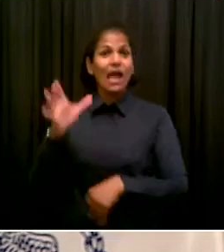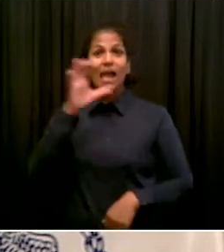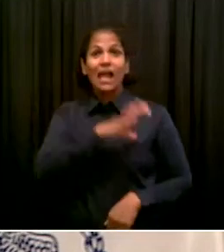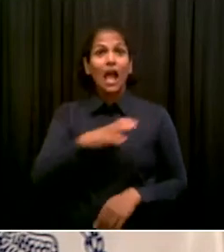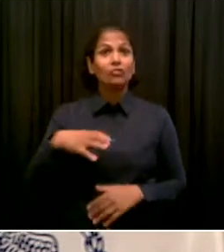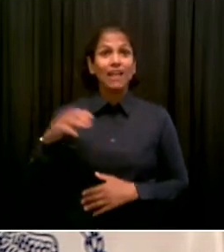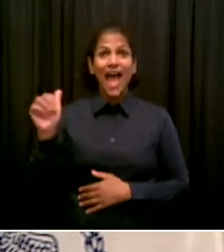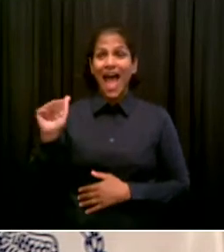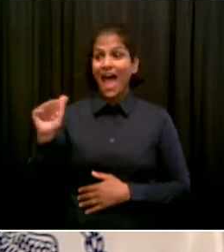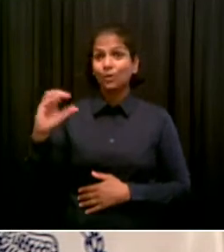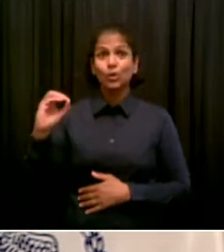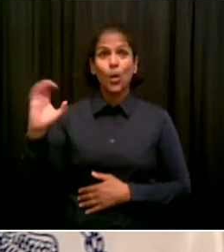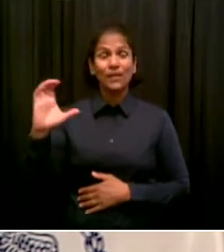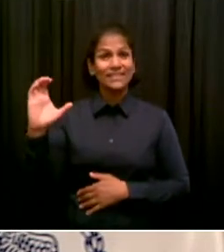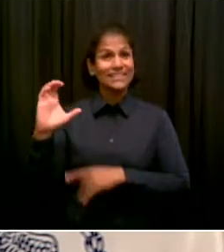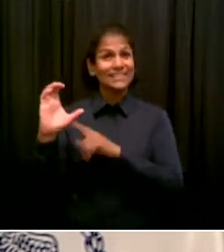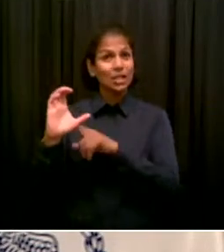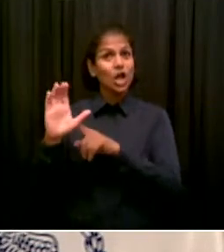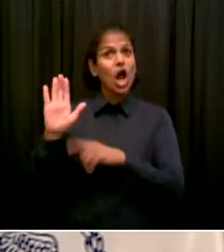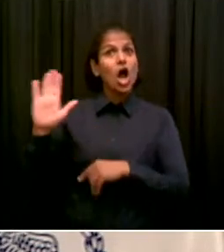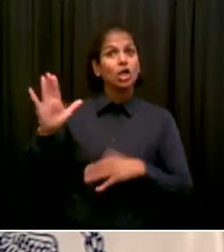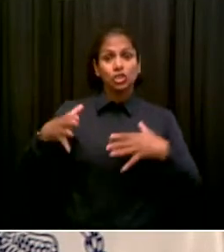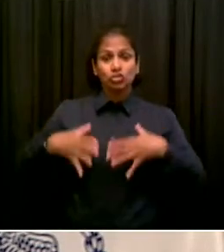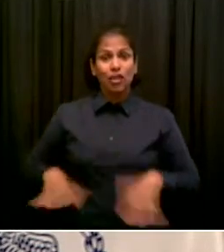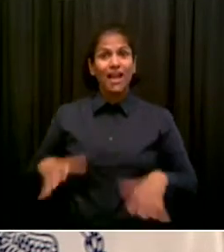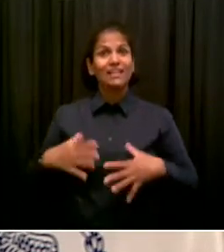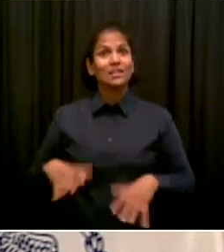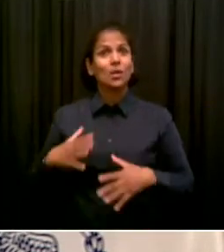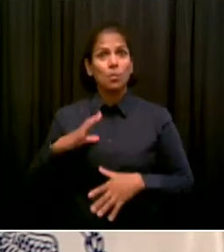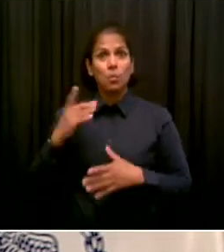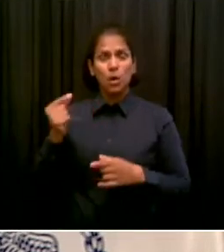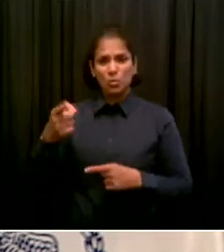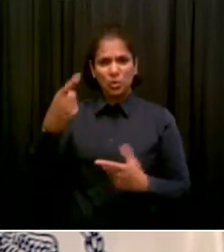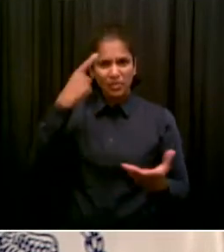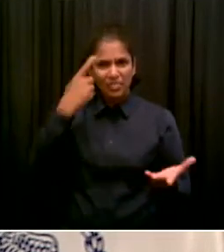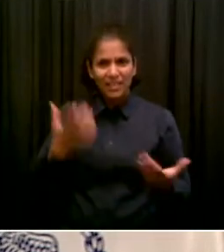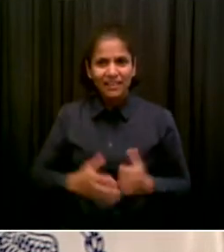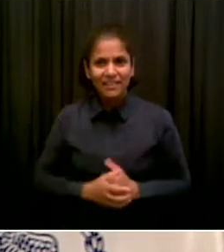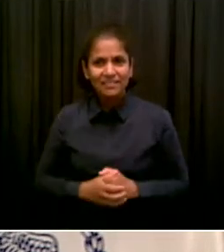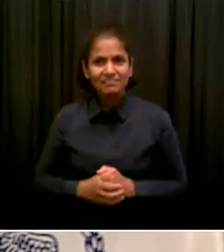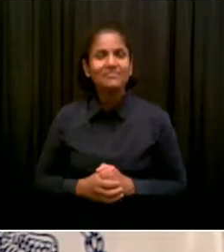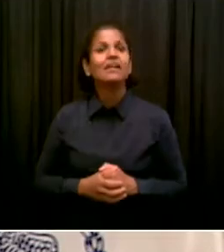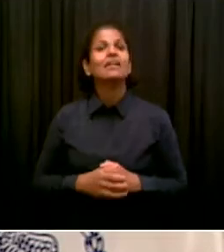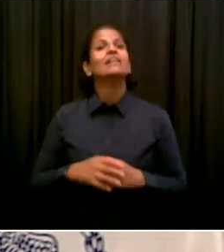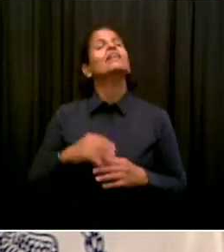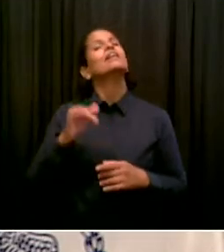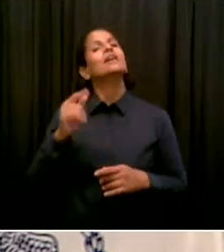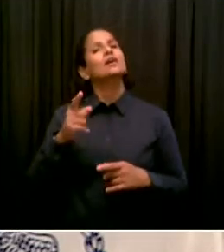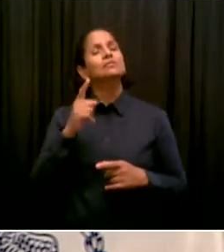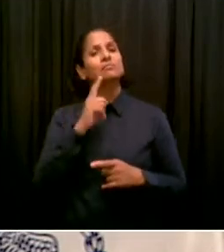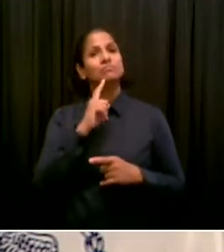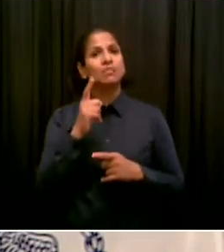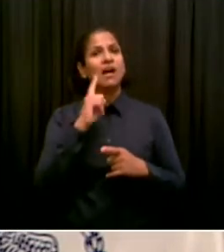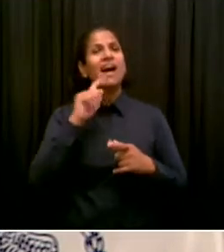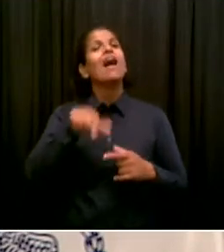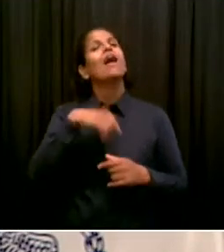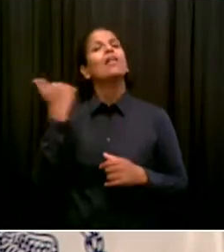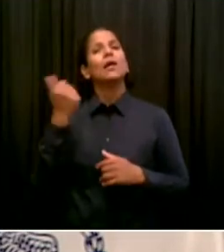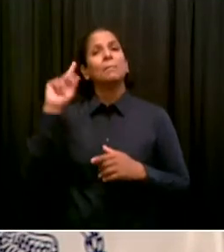SAW CORVES ONE ALEXANDRIA OCASIO-CORTEZ TOUFIT AND WHA T